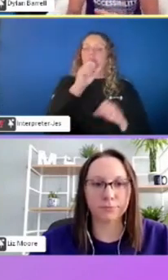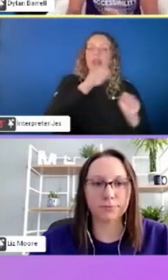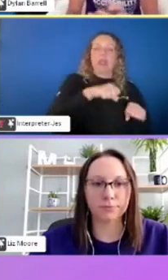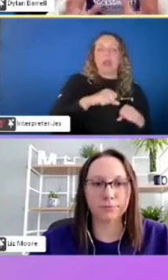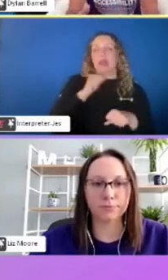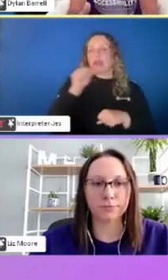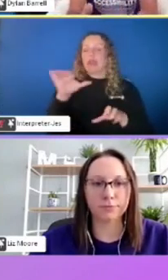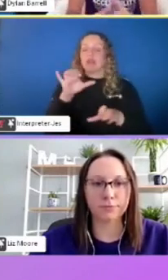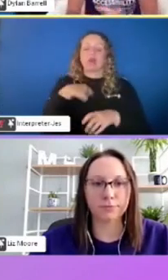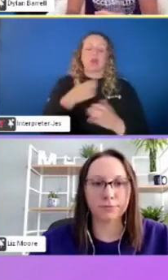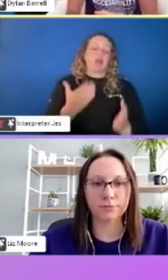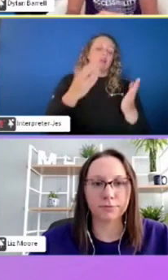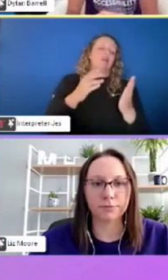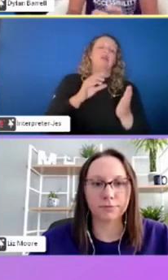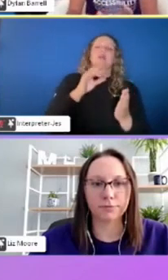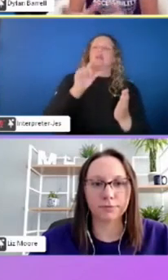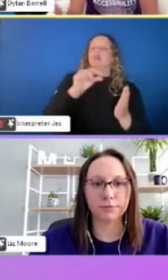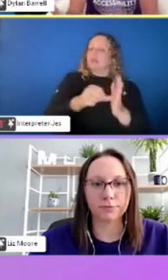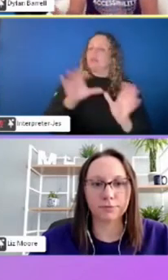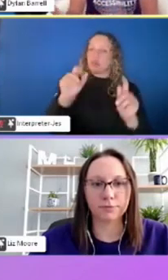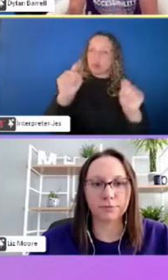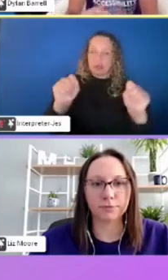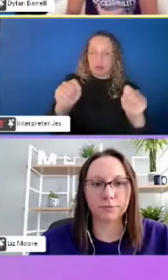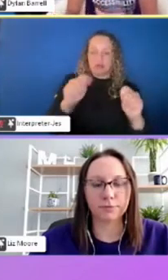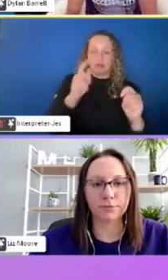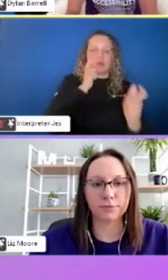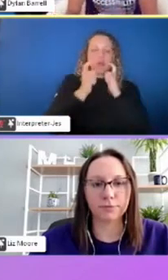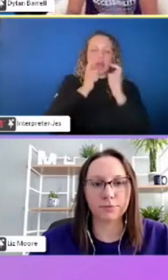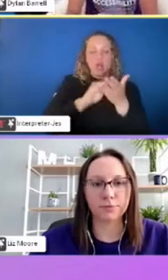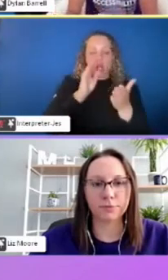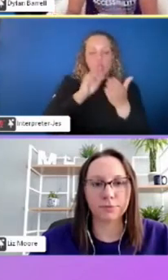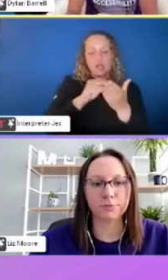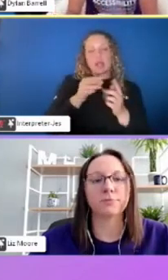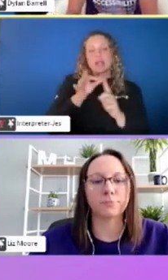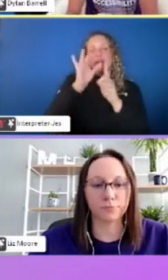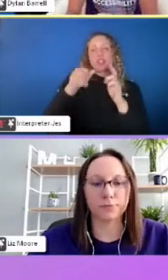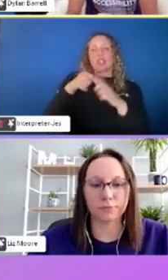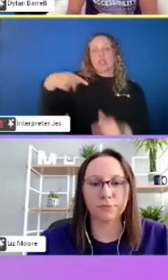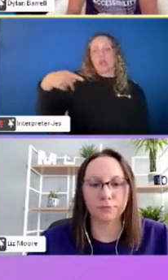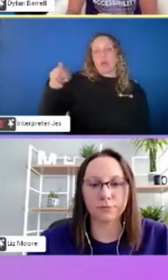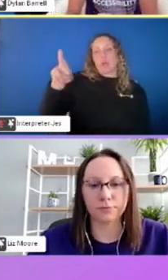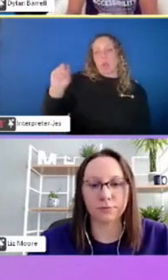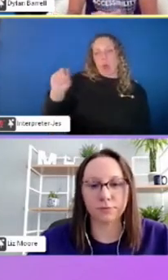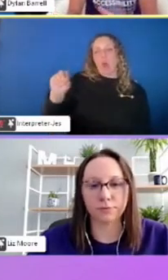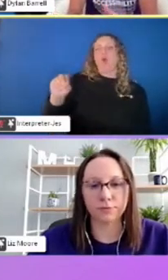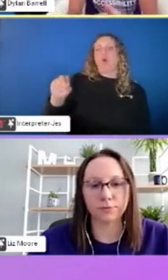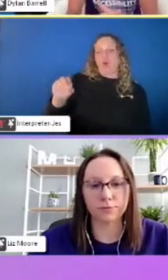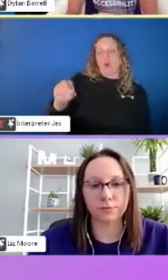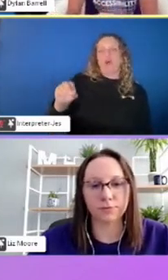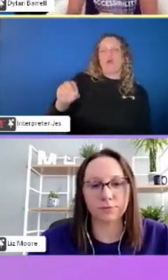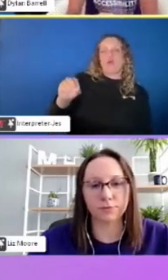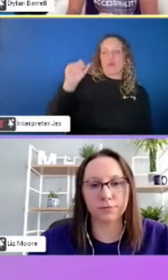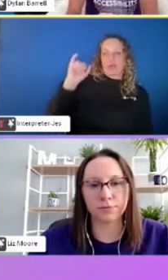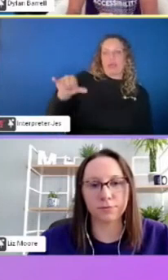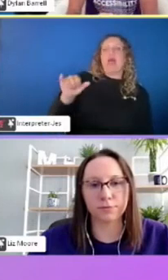because there's a lot more to what it can do, especially in the Pro feature set than what I'm able to mention today.